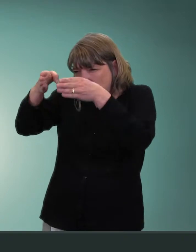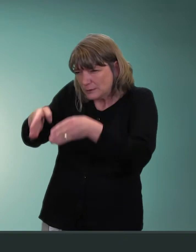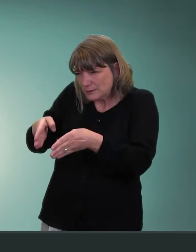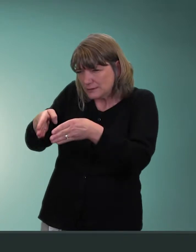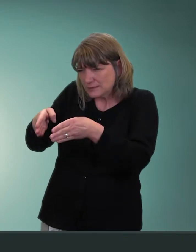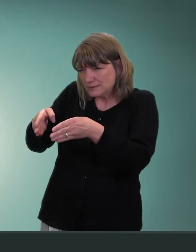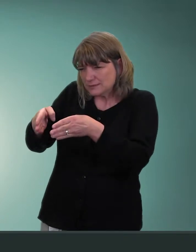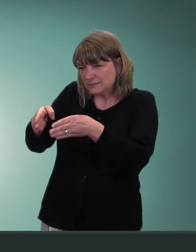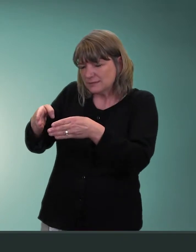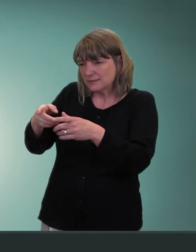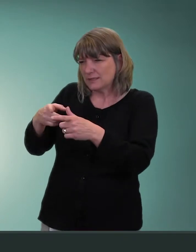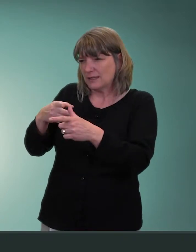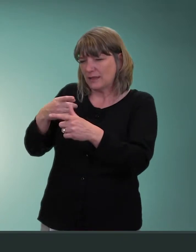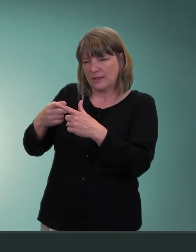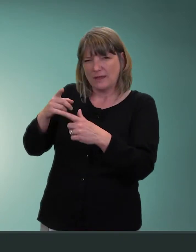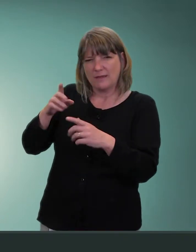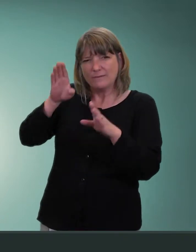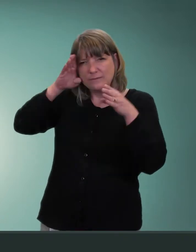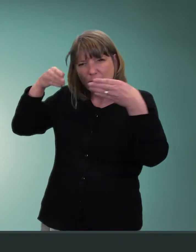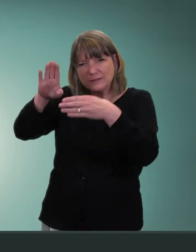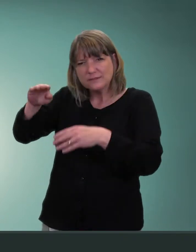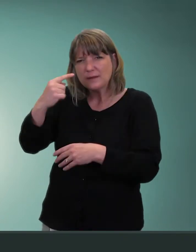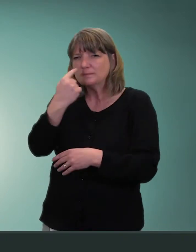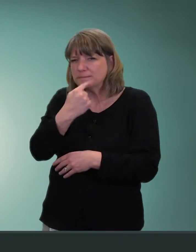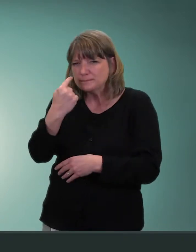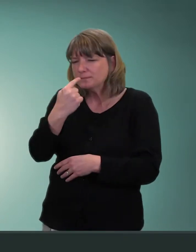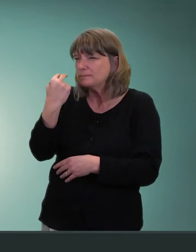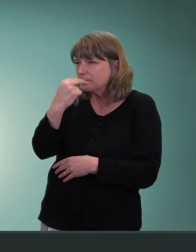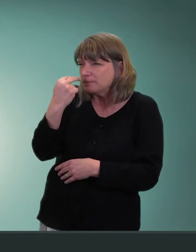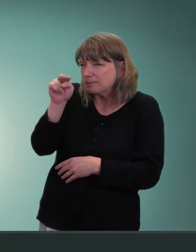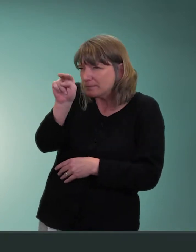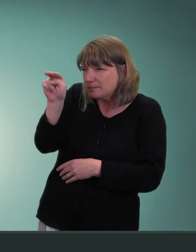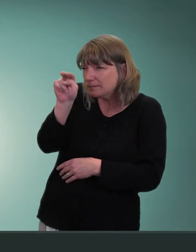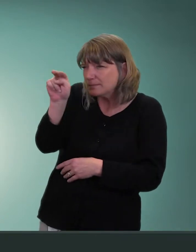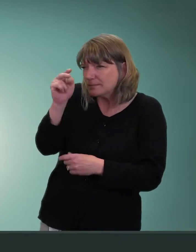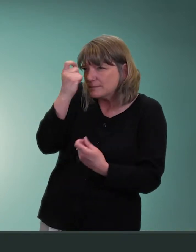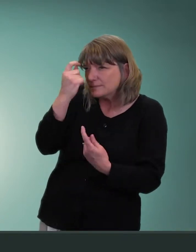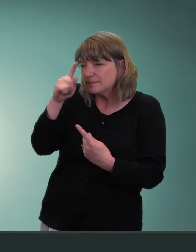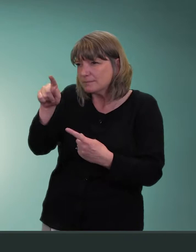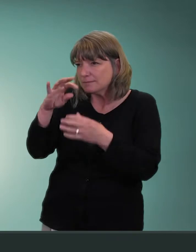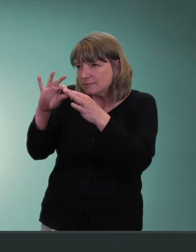in the group, and I try to focus on their mouth, and try to understand what they're saying.